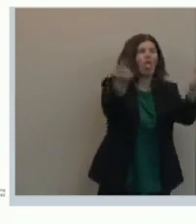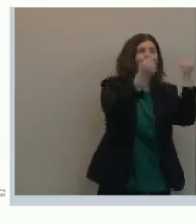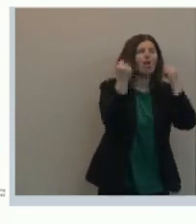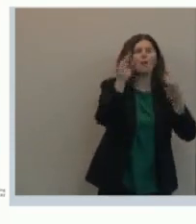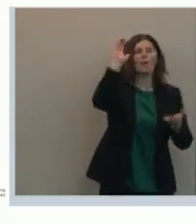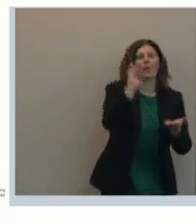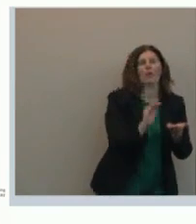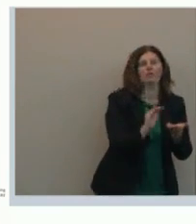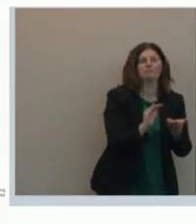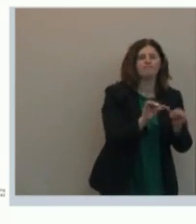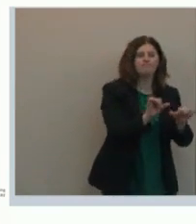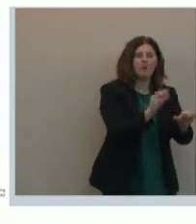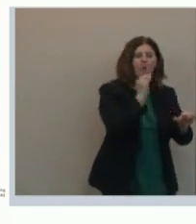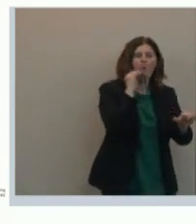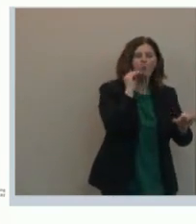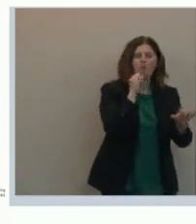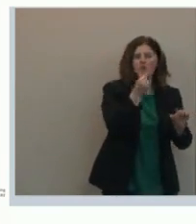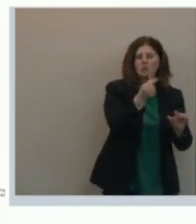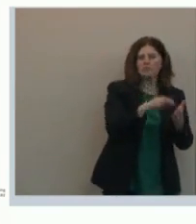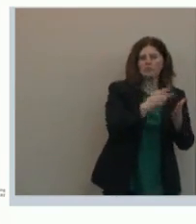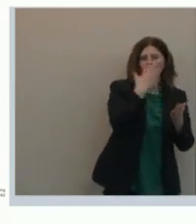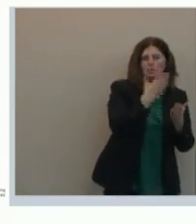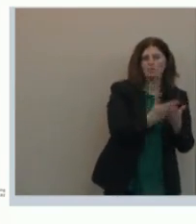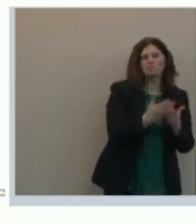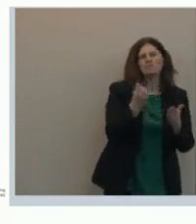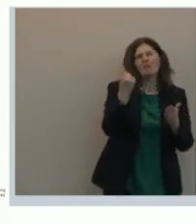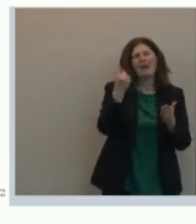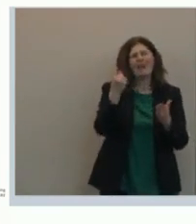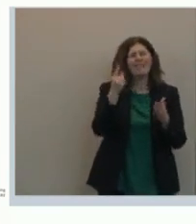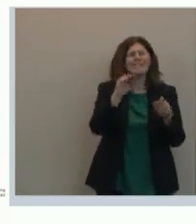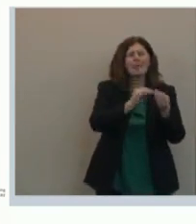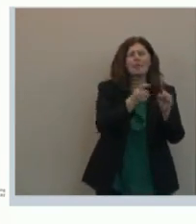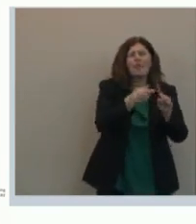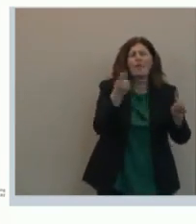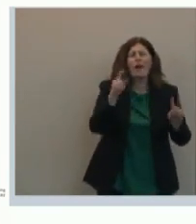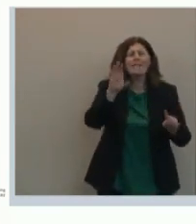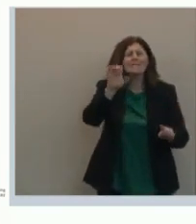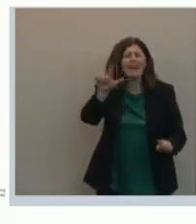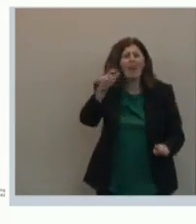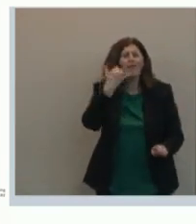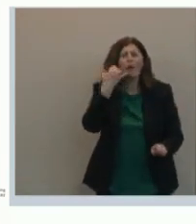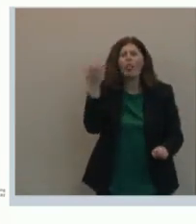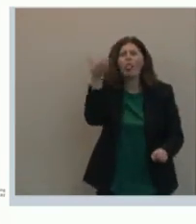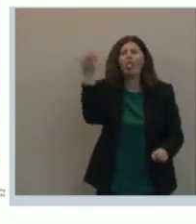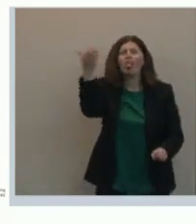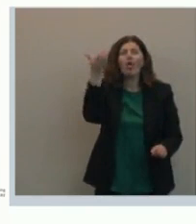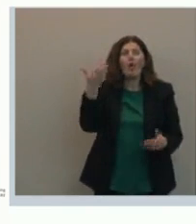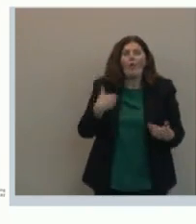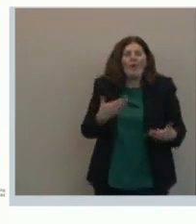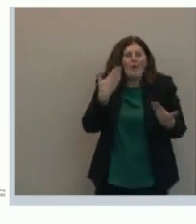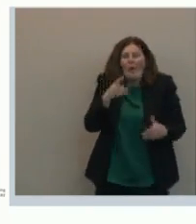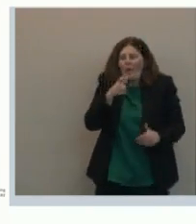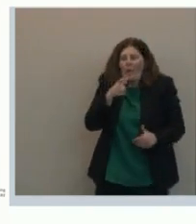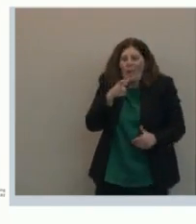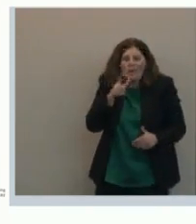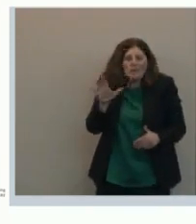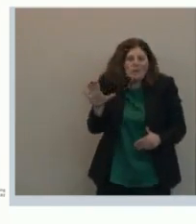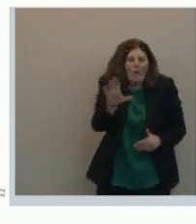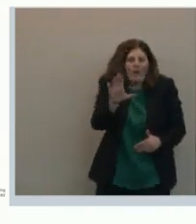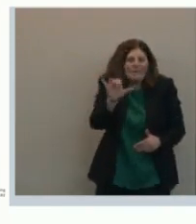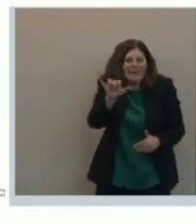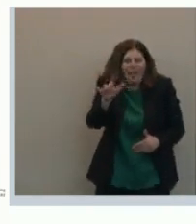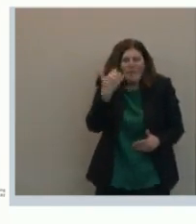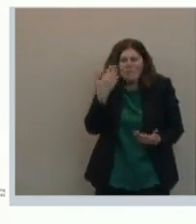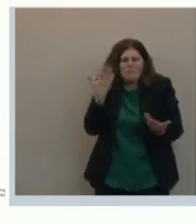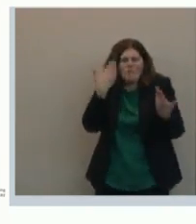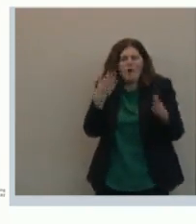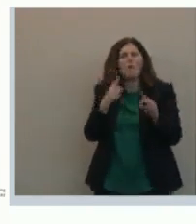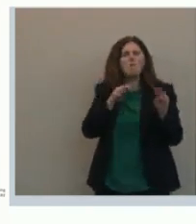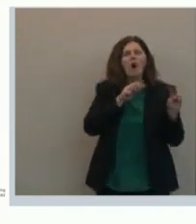GREEN IS GOOD, GREEN MEANS THAT PEOPLE ARE MAKING A MUCH BIGGER DECLINE IN THEIR MOBILITY AROUND THE STATE.